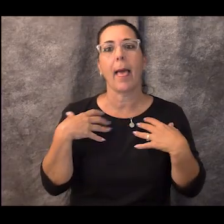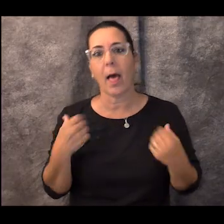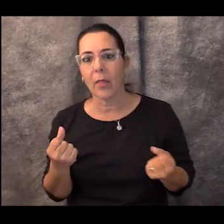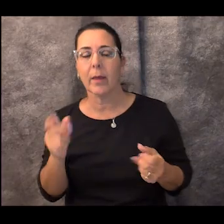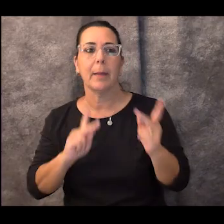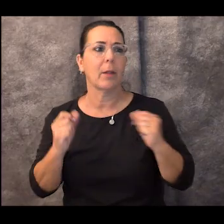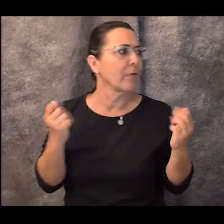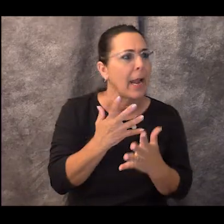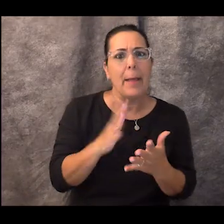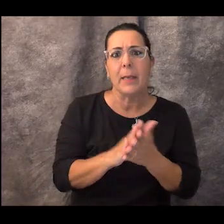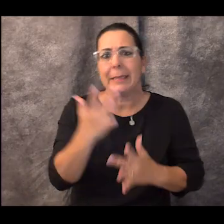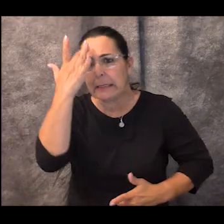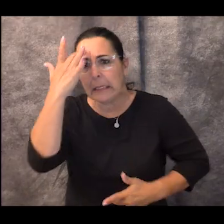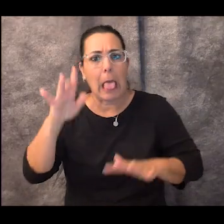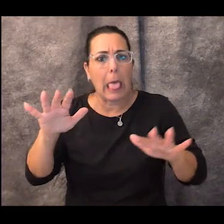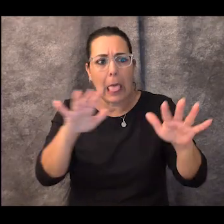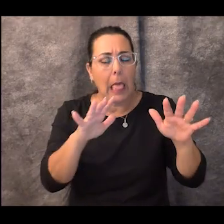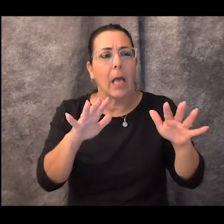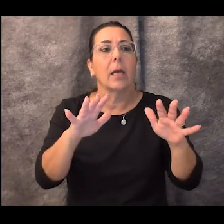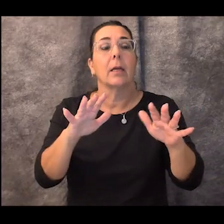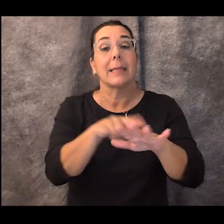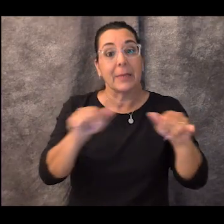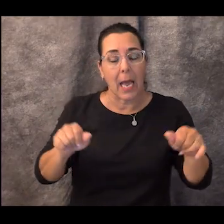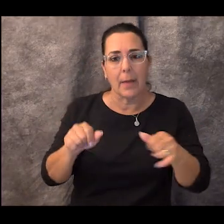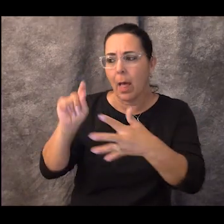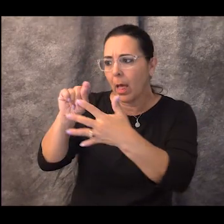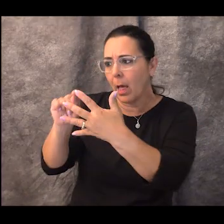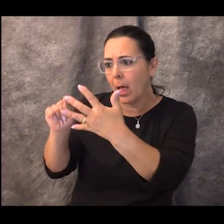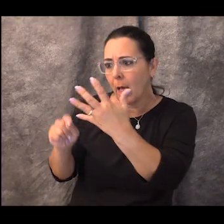and then a tipping point for, oh, like all these things that disabled